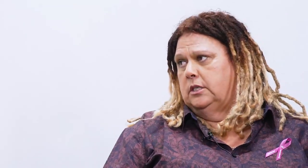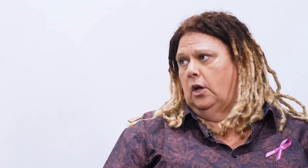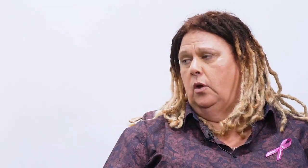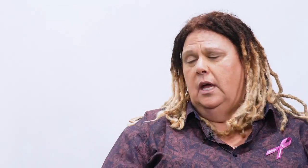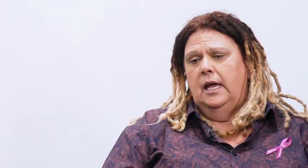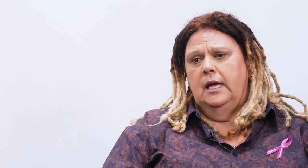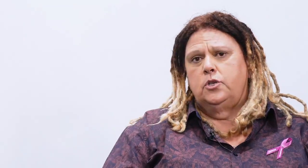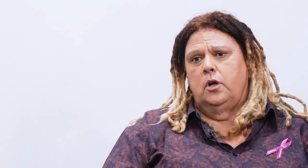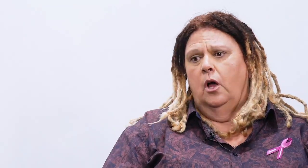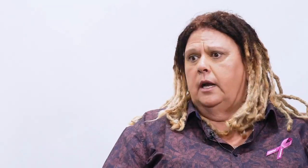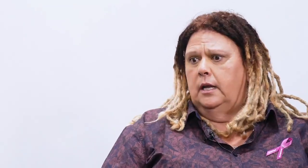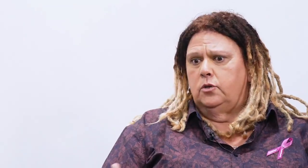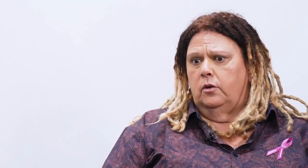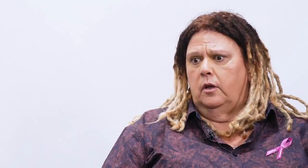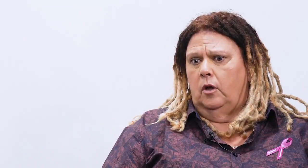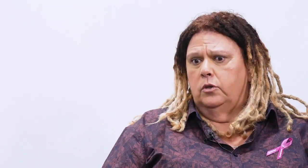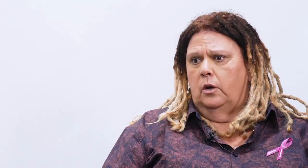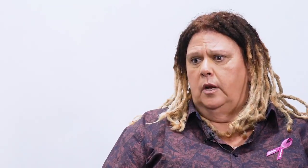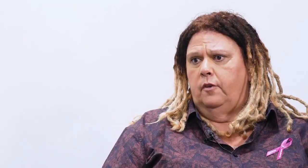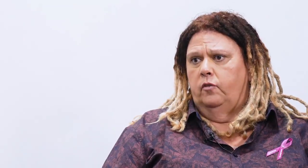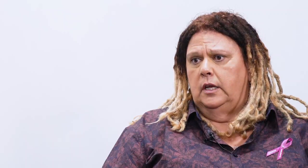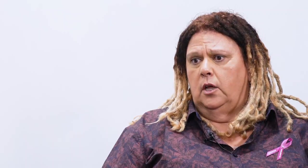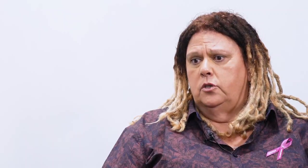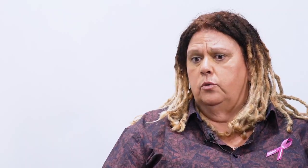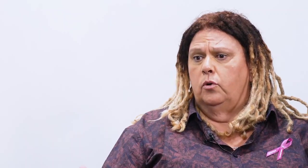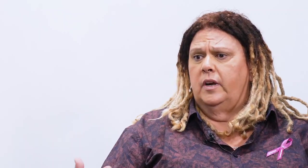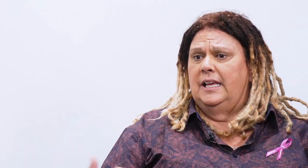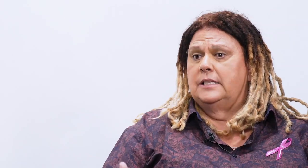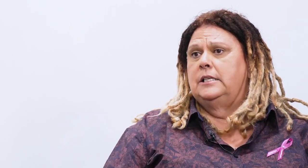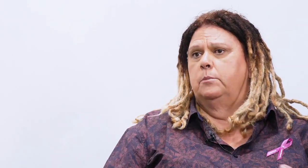community. So it took a lot. It took also involving those who were already in a system.